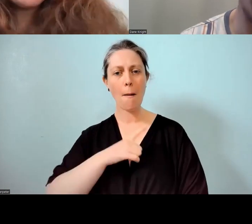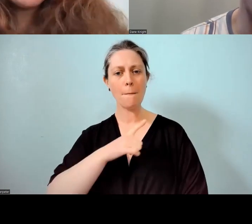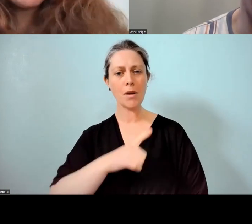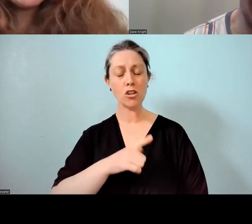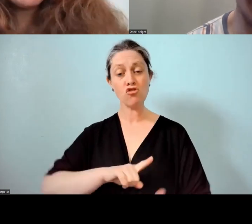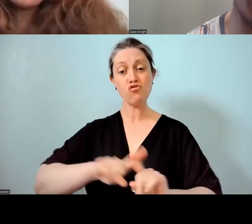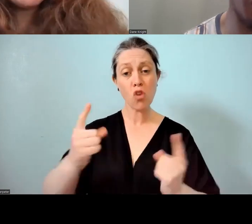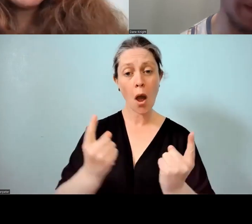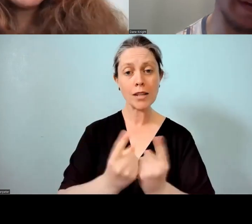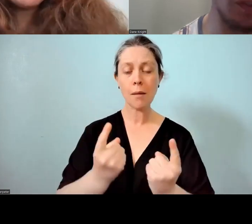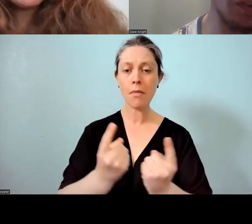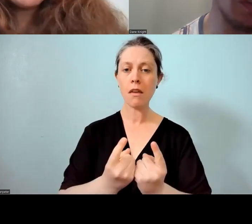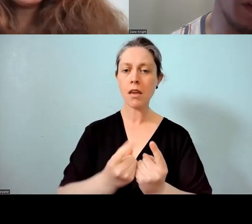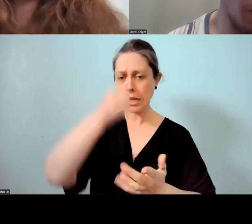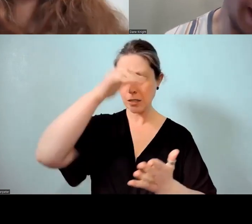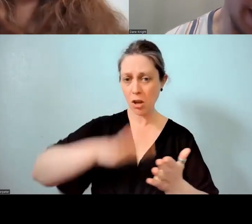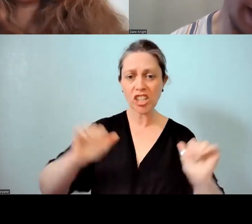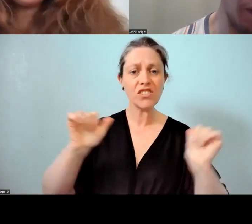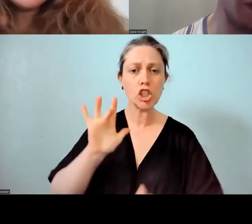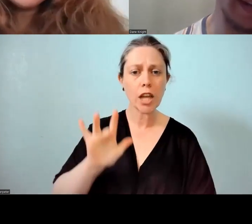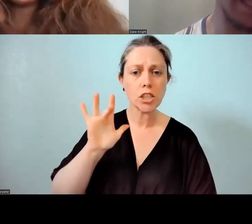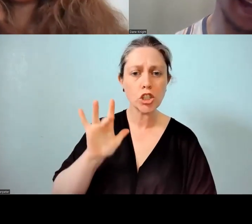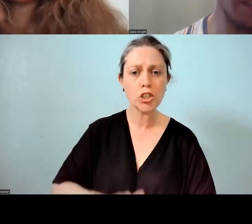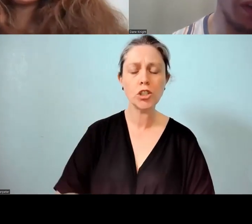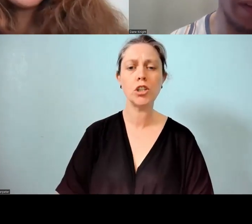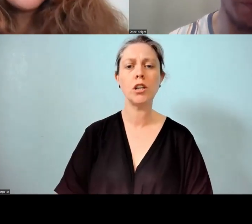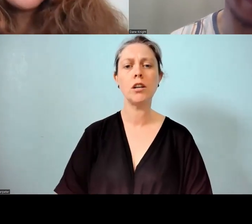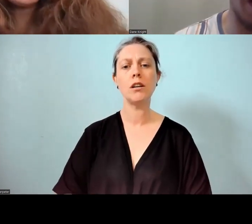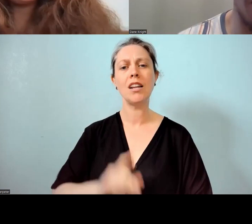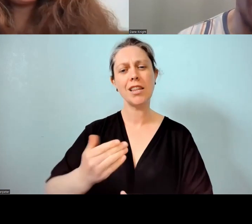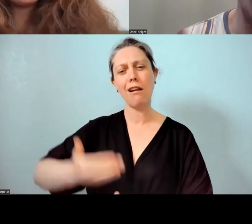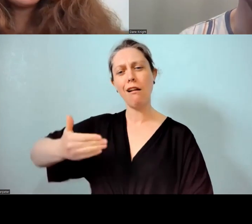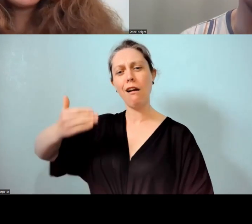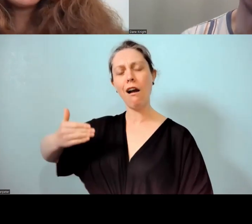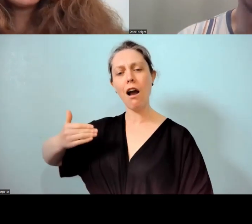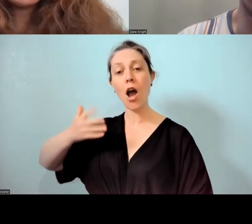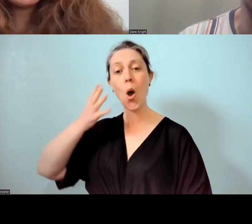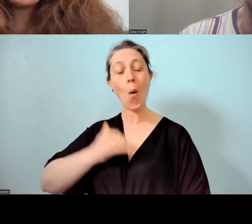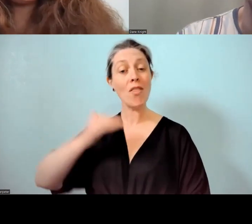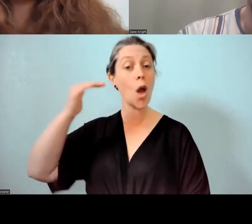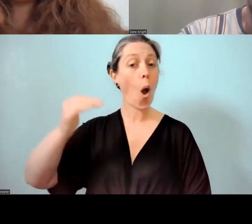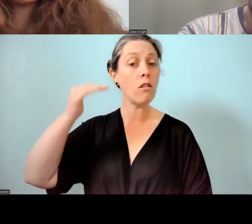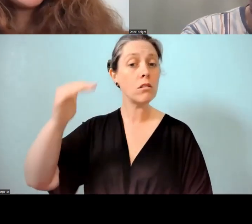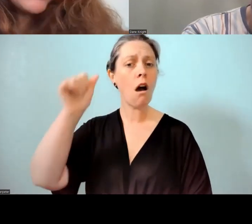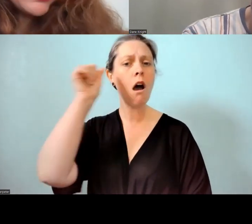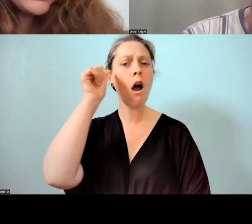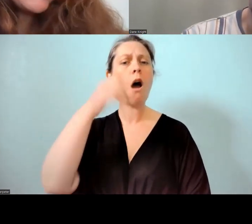or they've had those experiences. Yeah. - At an earlier stage, so that when they're older they know, "Oh, I can do this."